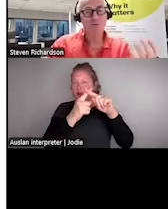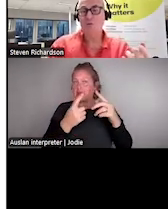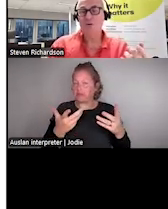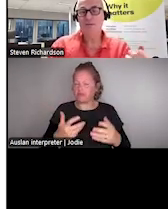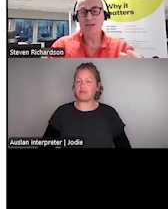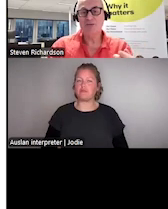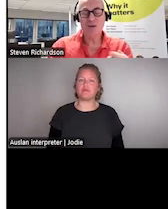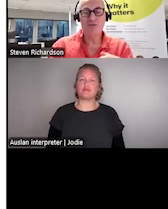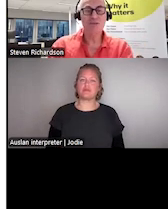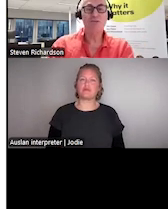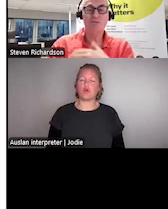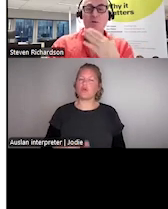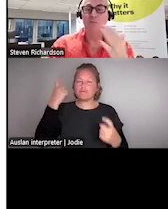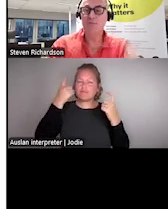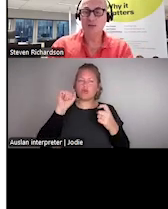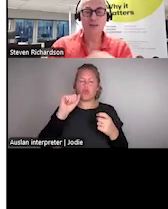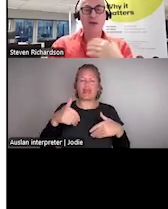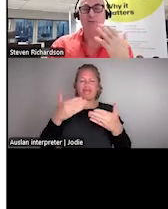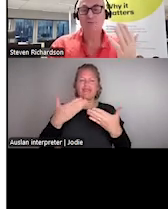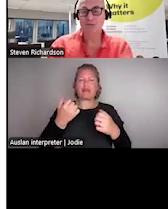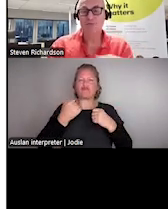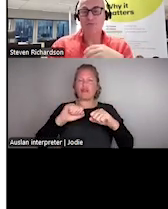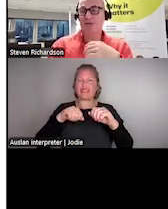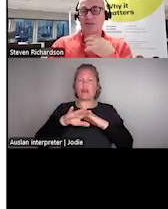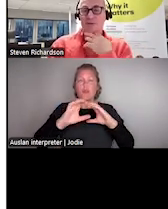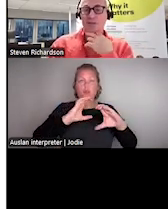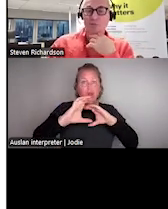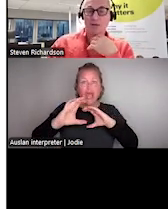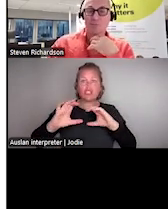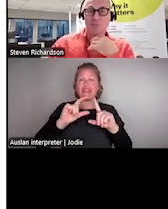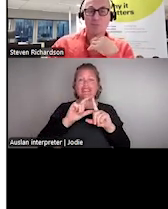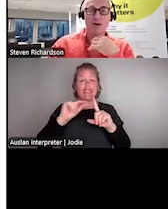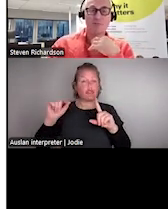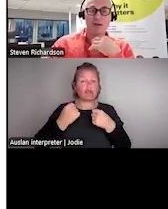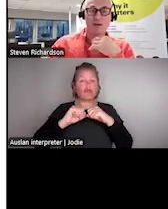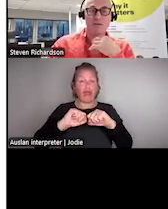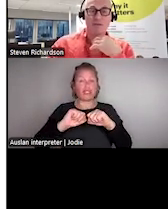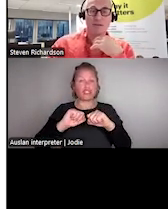Giving Day strategy in the lead up and digital strategy is certainly an important part of that.